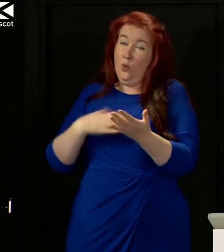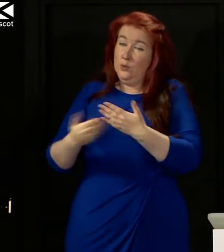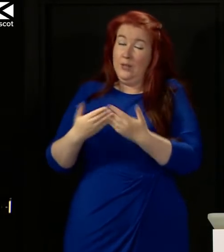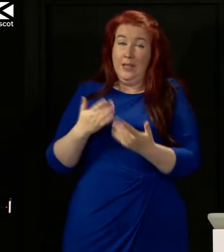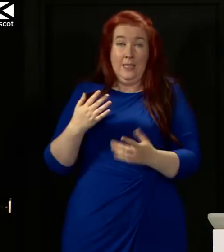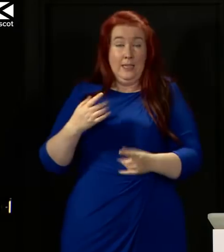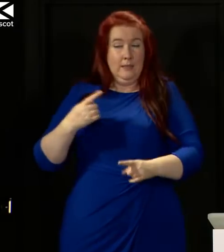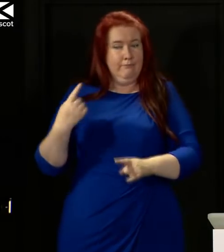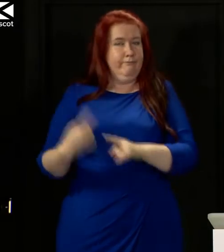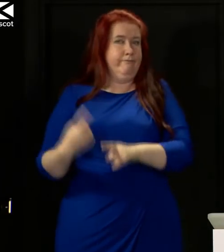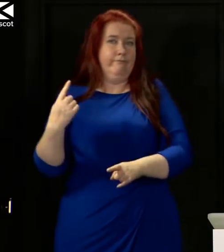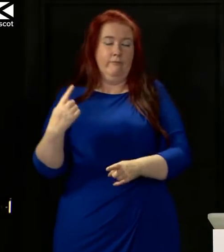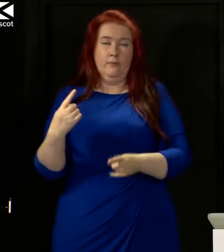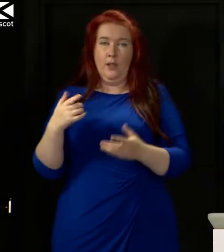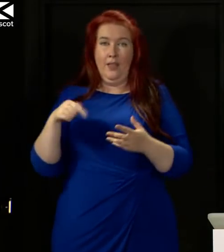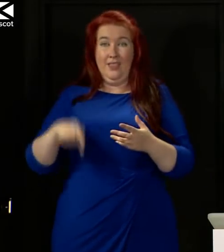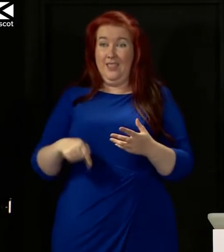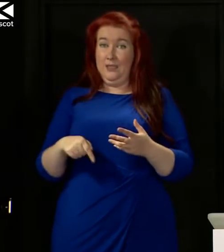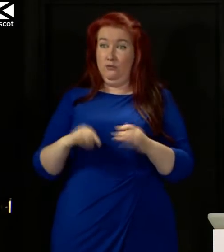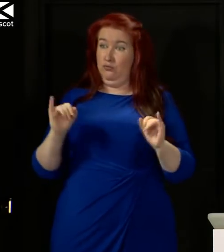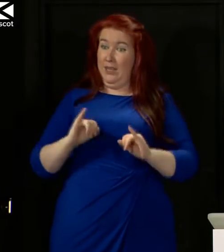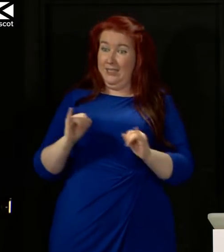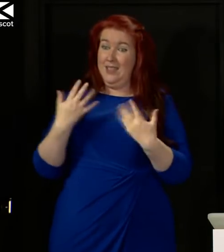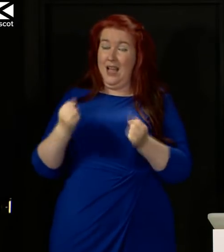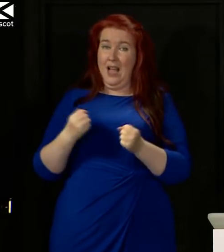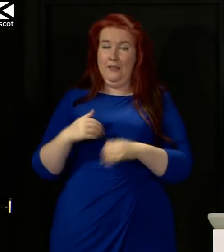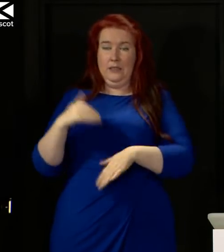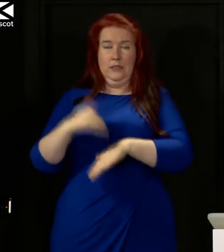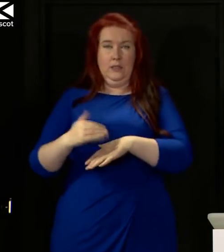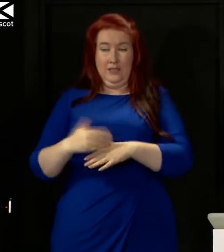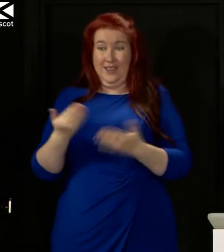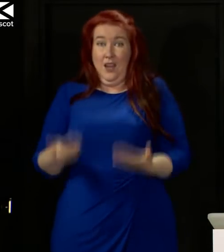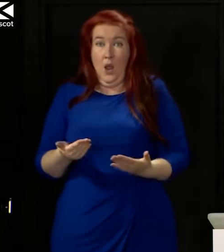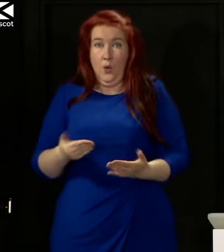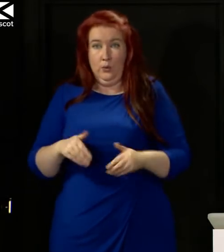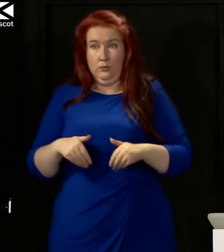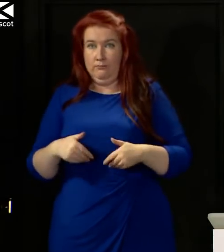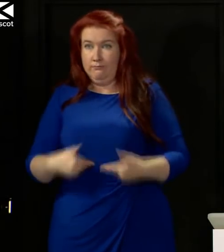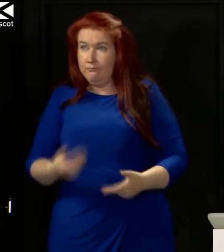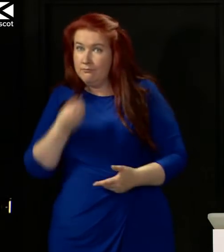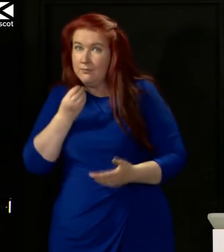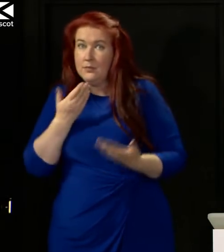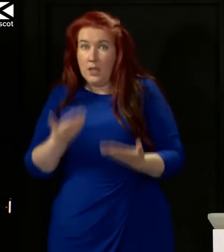impacts of this crisis, but also as we come through it, to rededicate ourselves as we